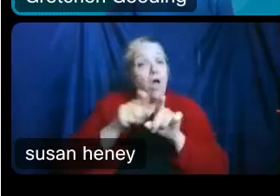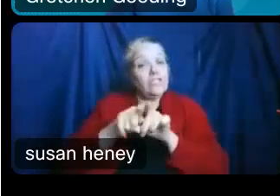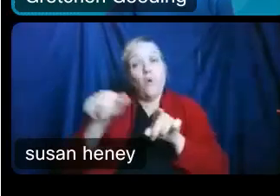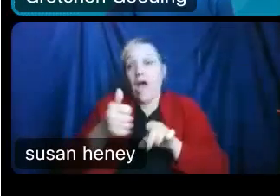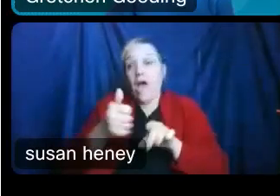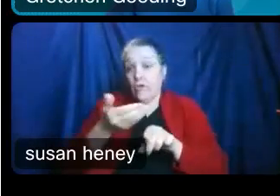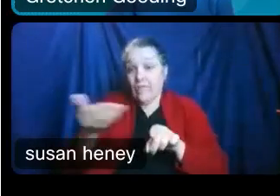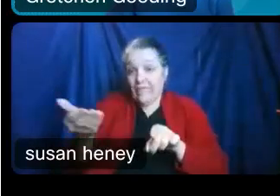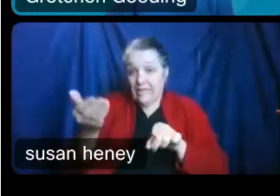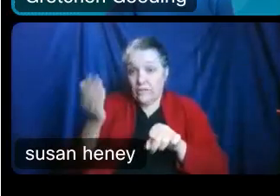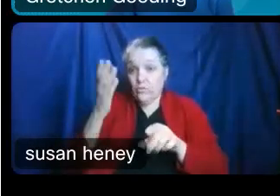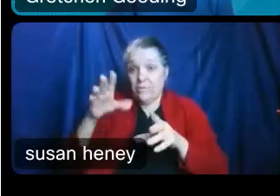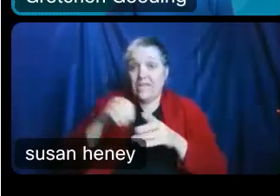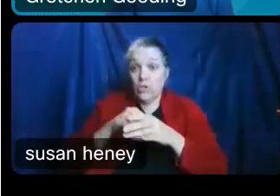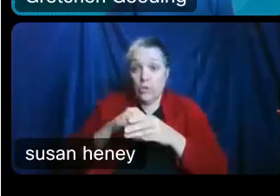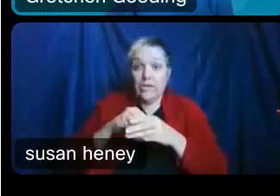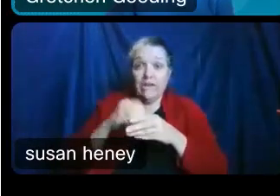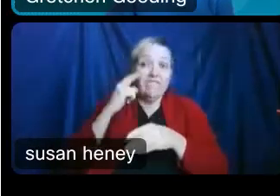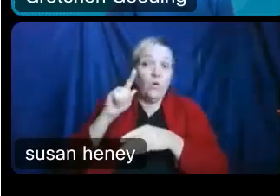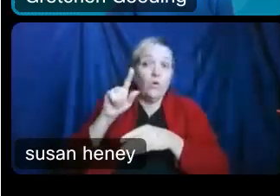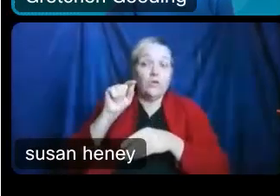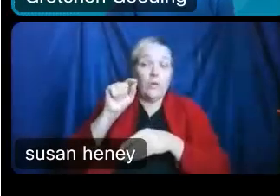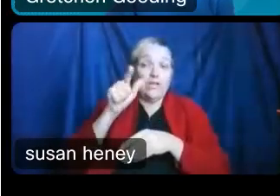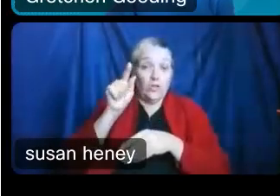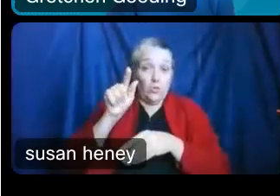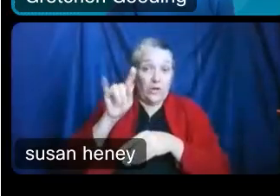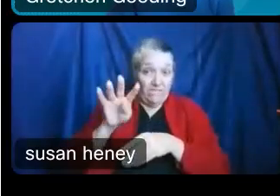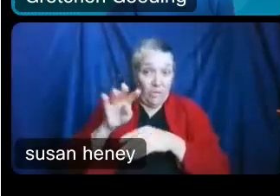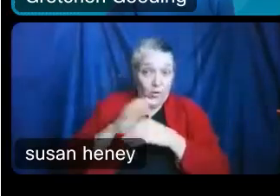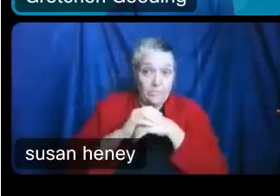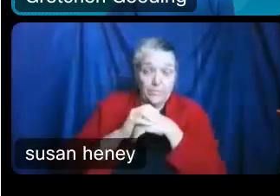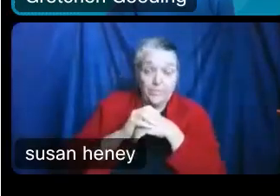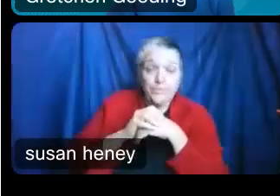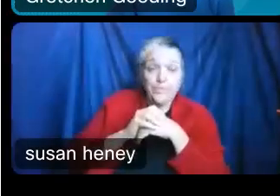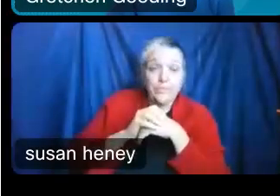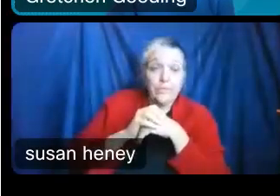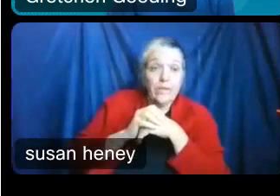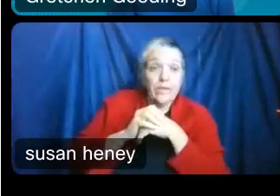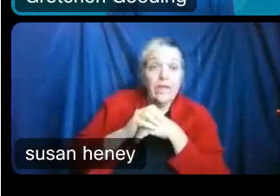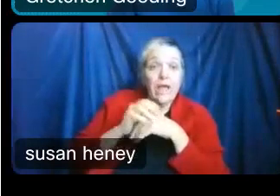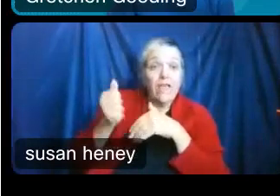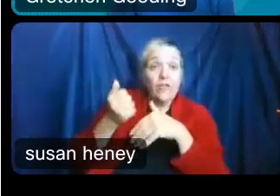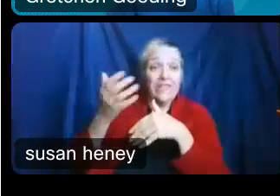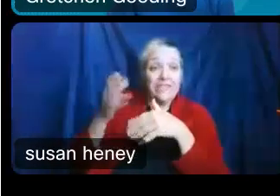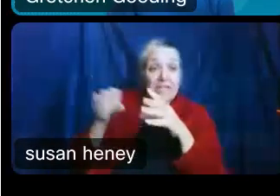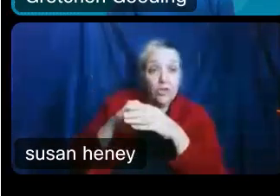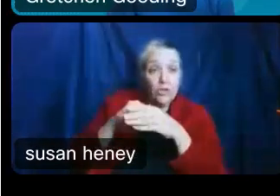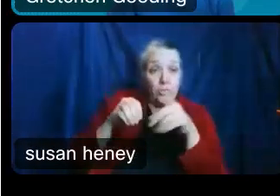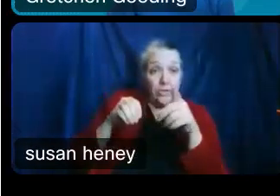be in calendar year 2024. For the remaining products or the 5-year Public Use Microdata